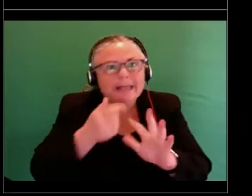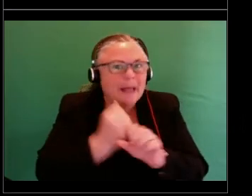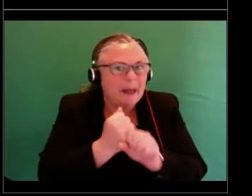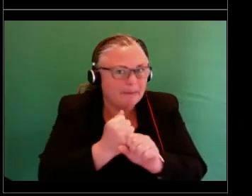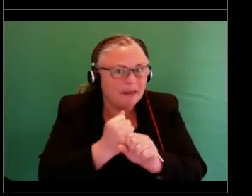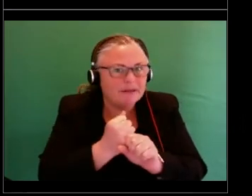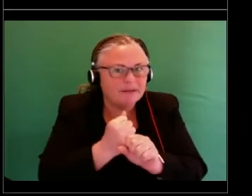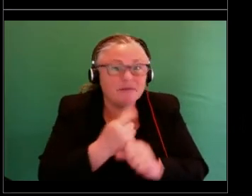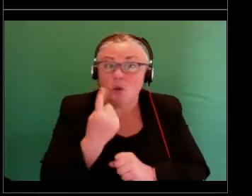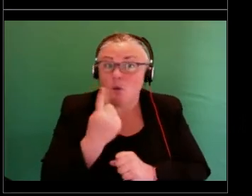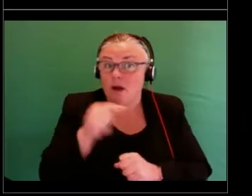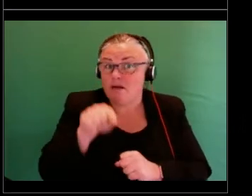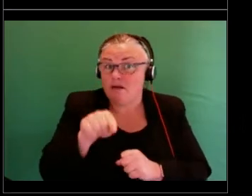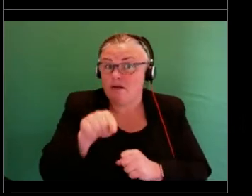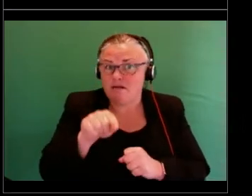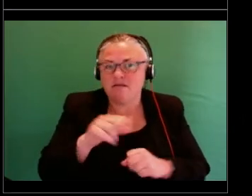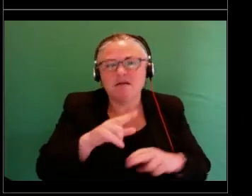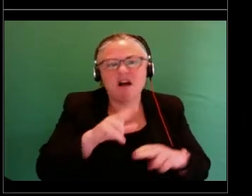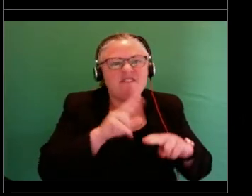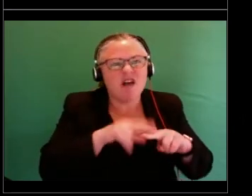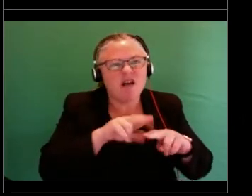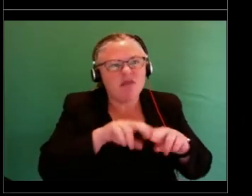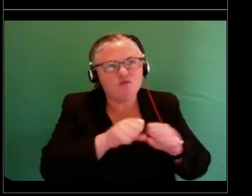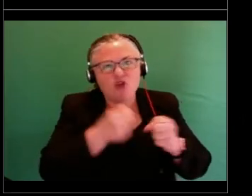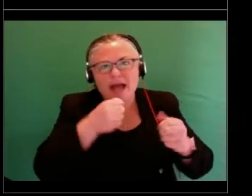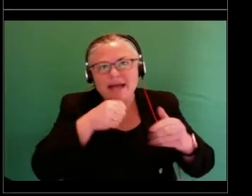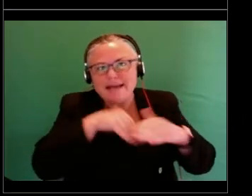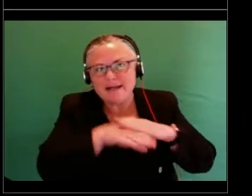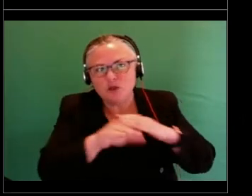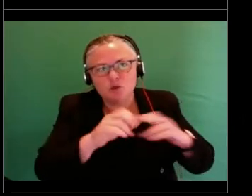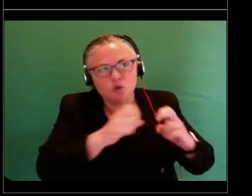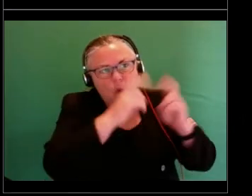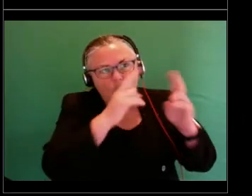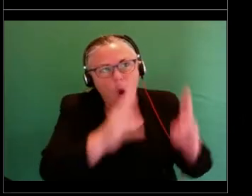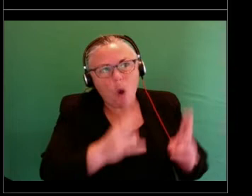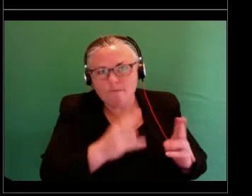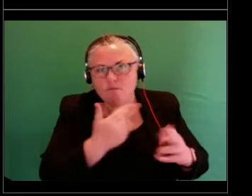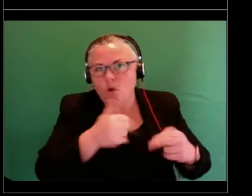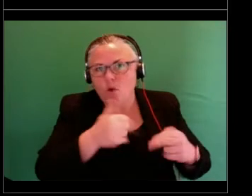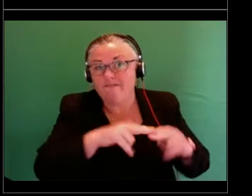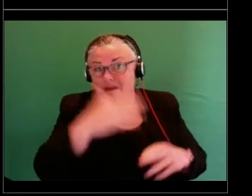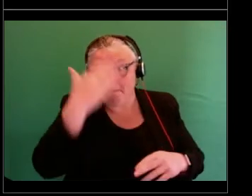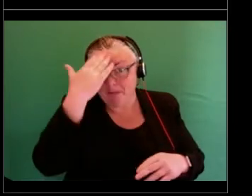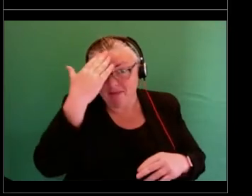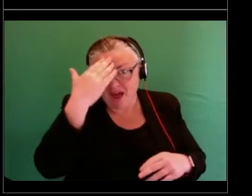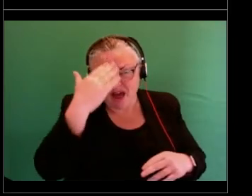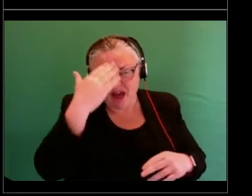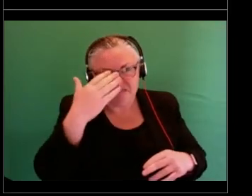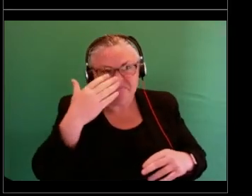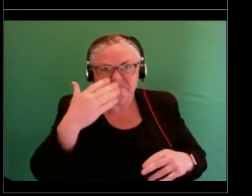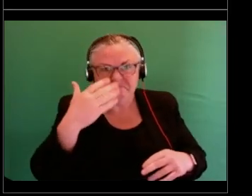If that's going to be a problem for any of your clients, please give us a call for legal